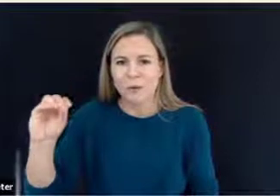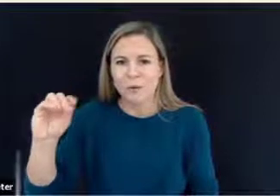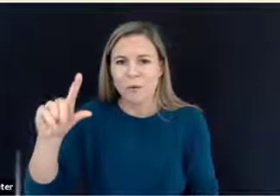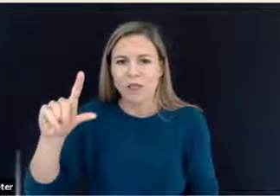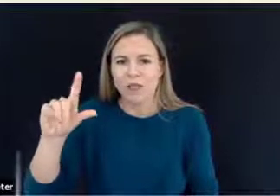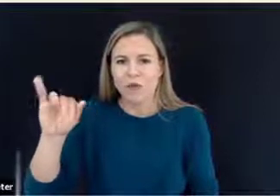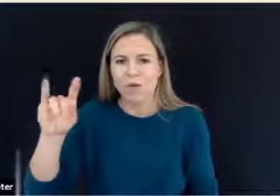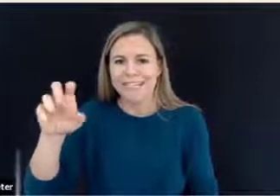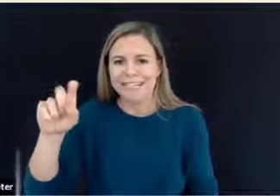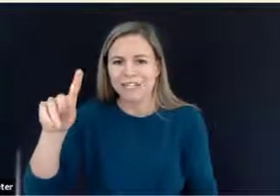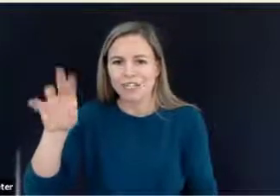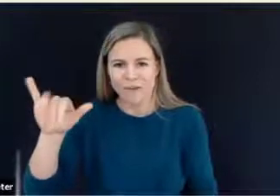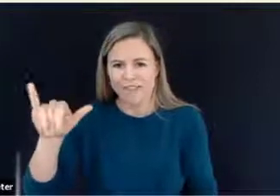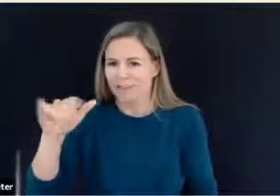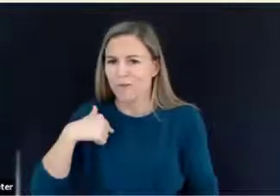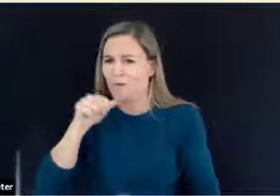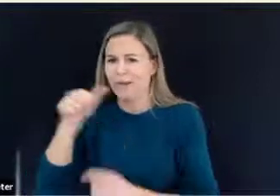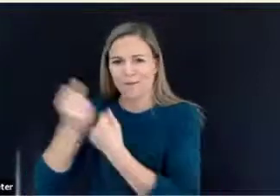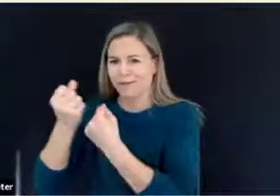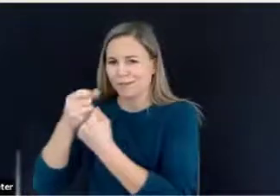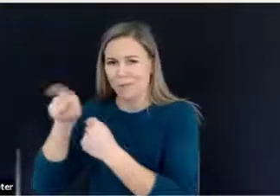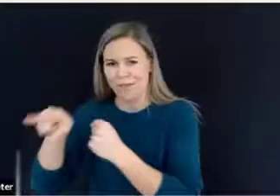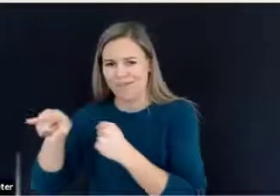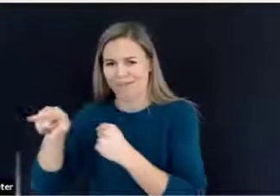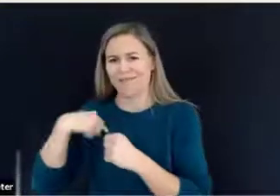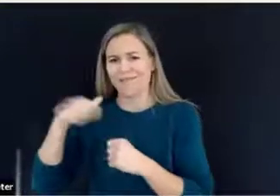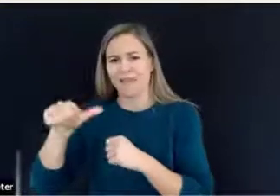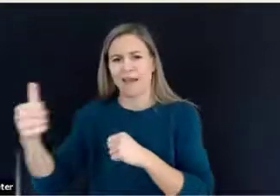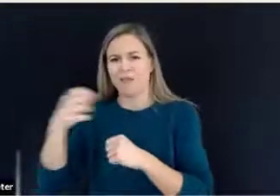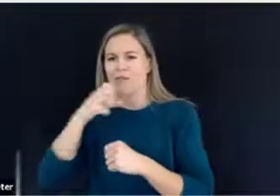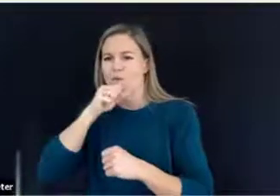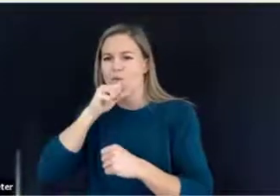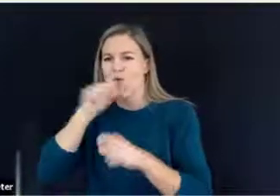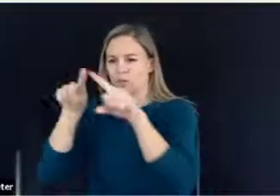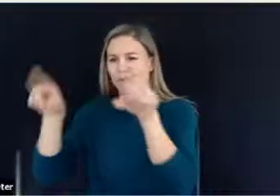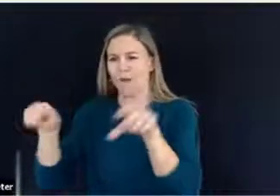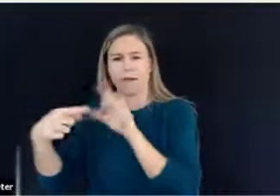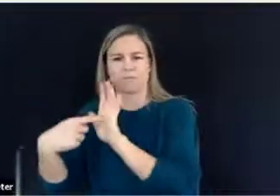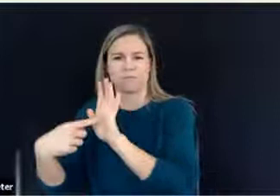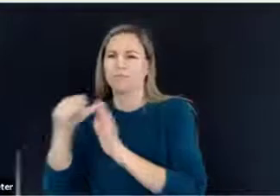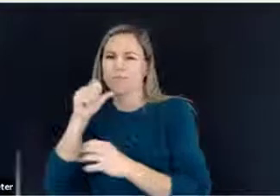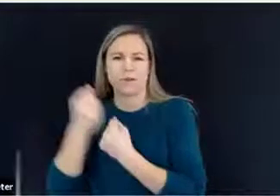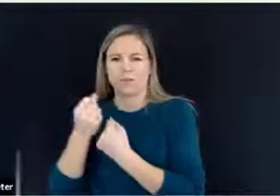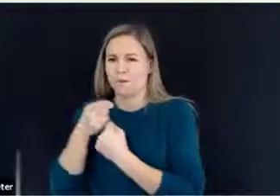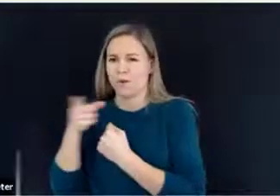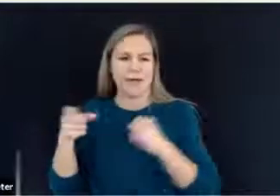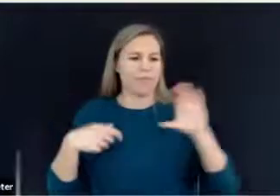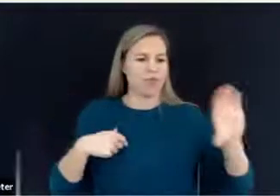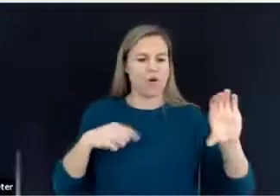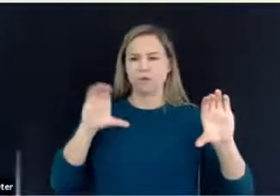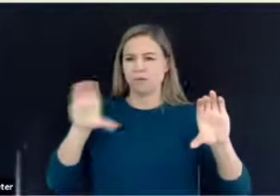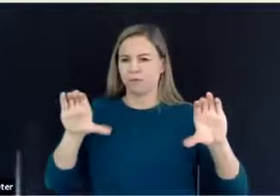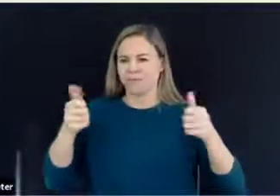Those two disease have their own support groups and support organizations,